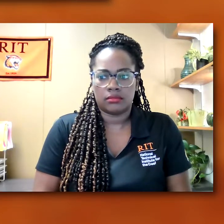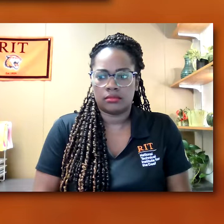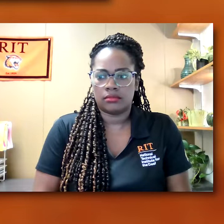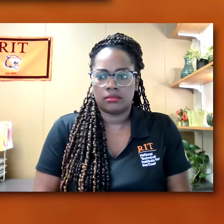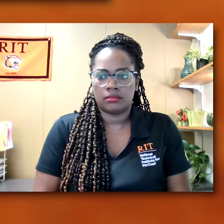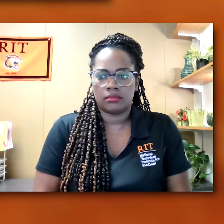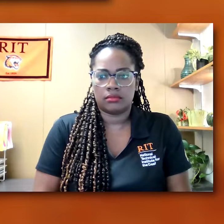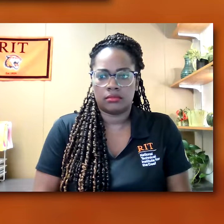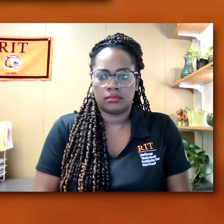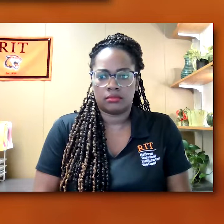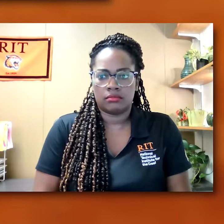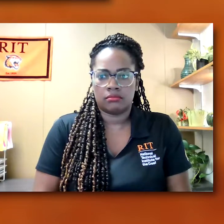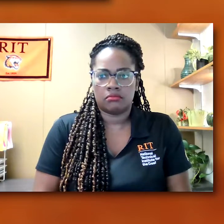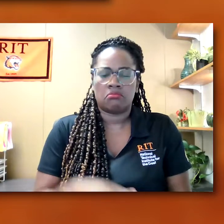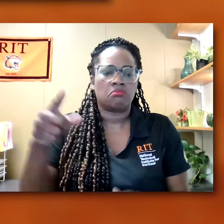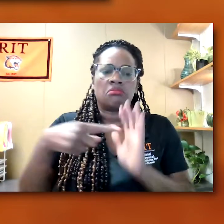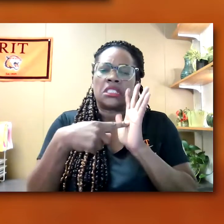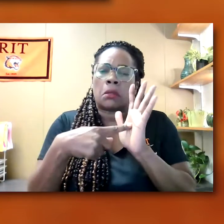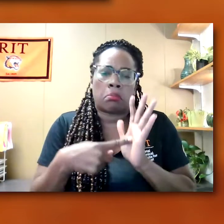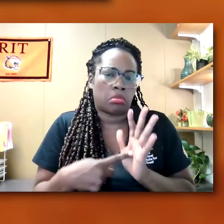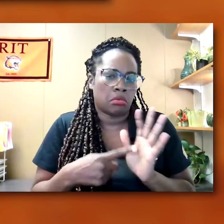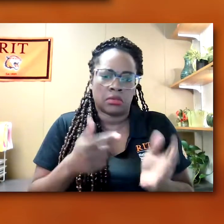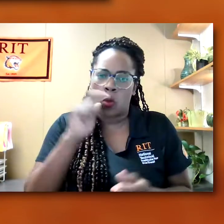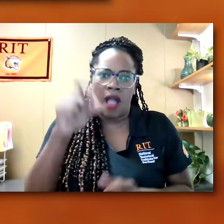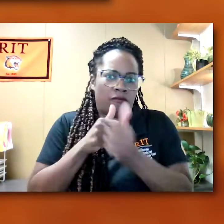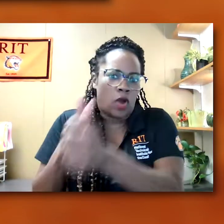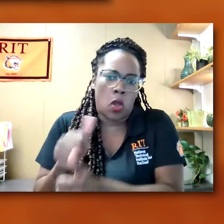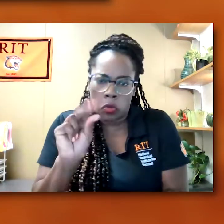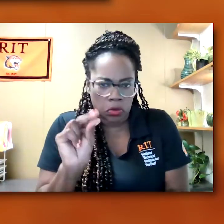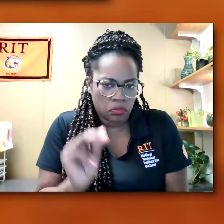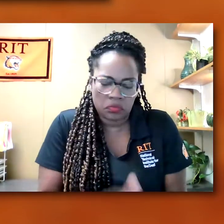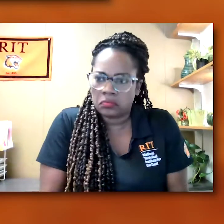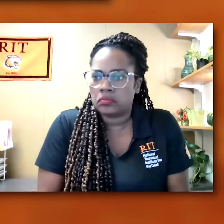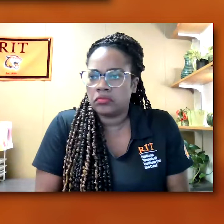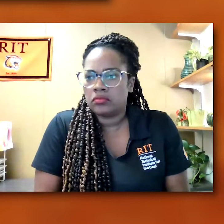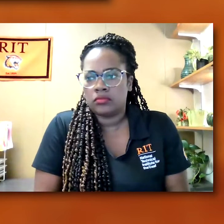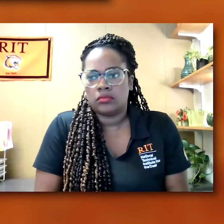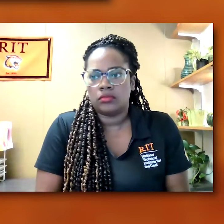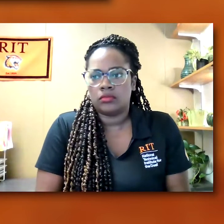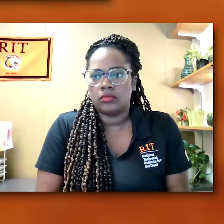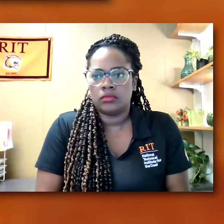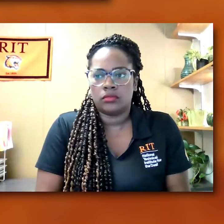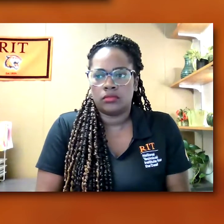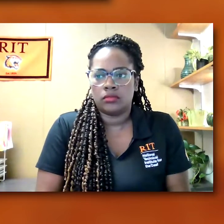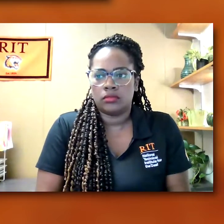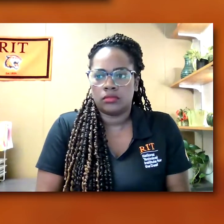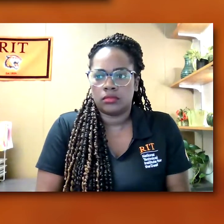and straws. Let's get building. It's just a few examples. You don't have to follow this exactly.